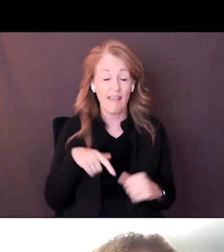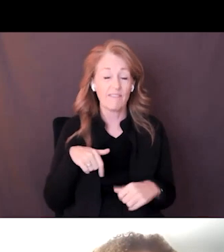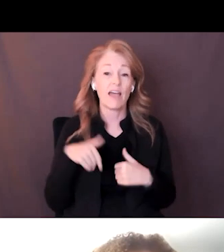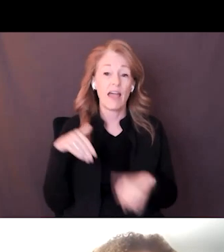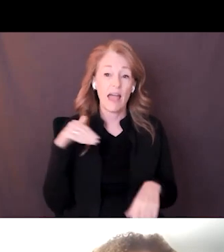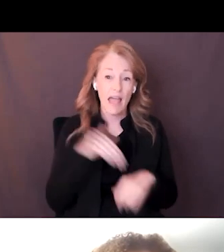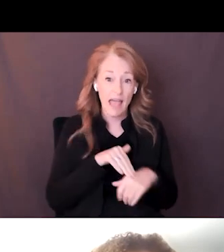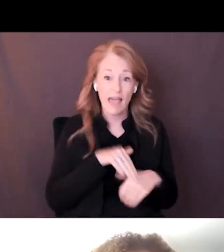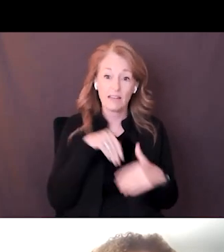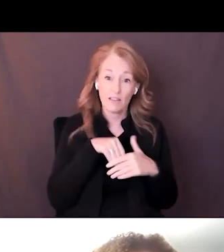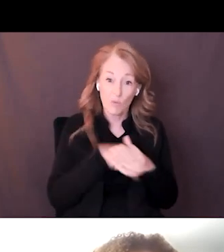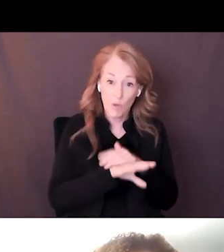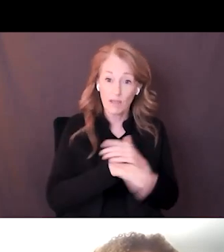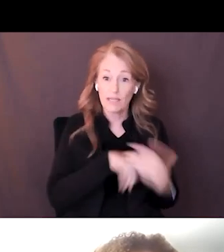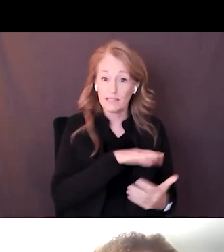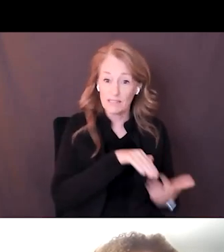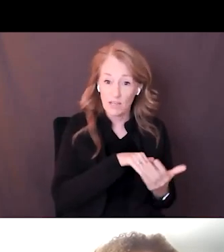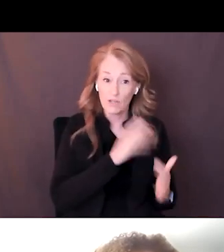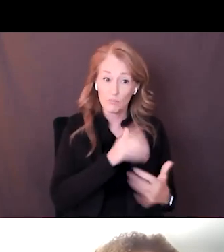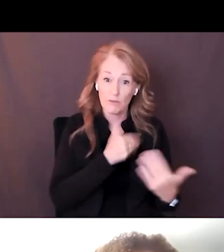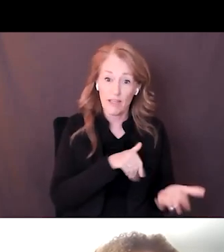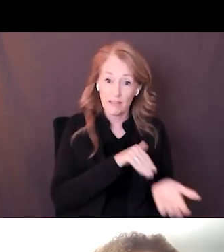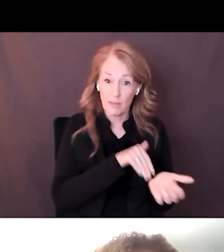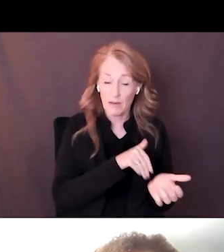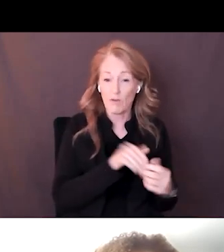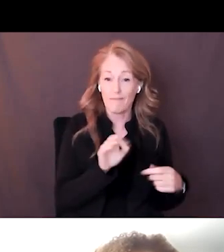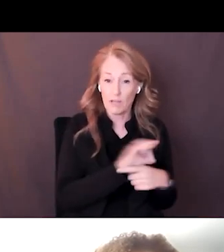CENTERS, SO THEY ARE PROVIDING THAT MEDICAL FUNCTION, AND TO DO